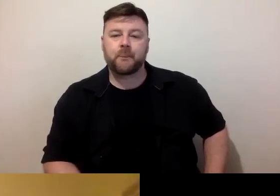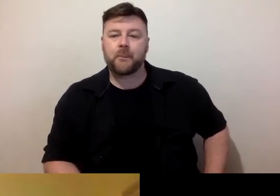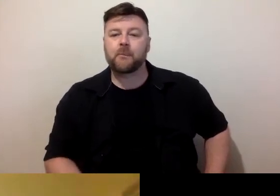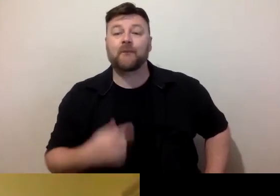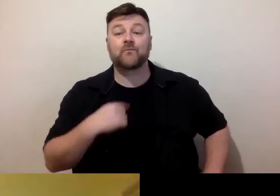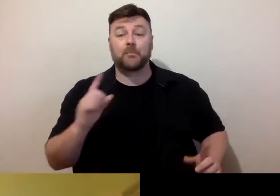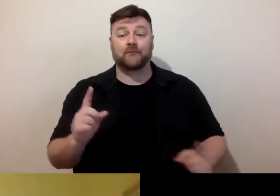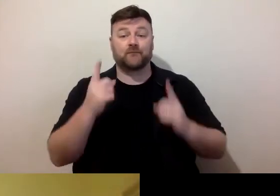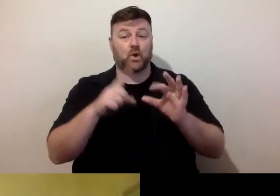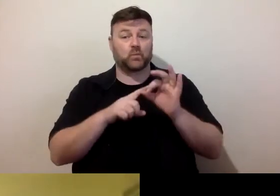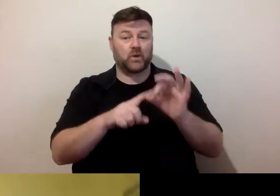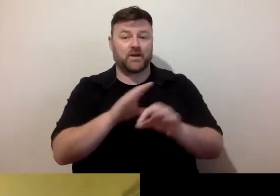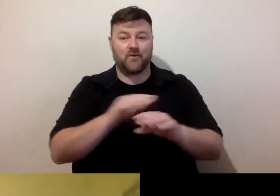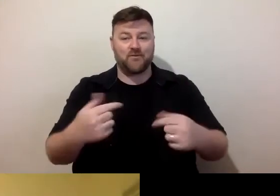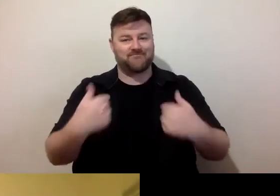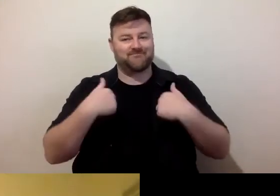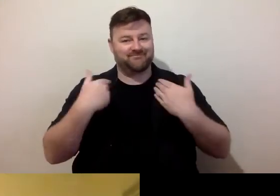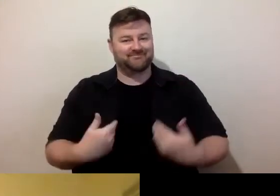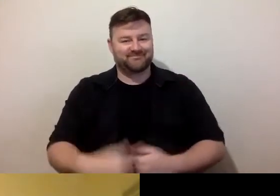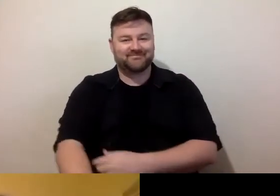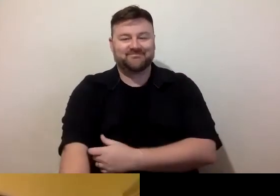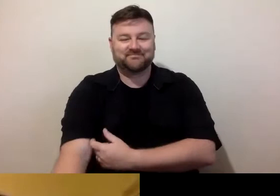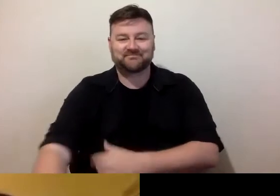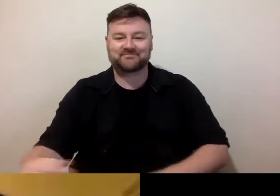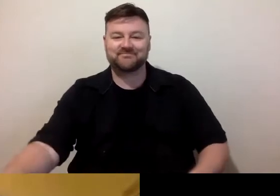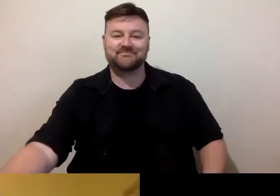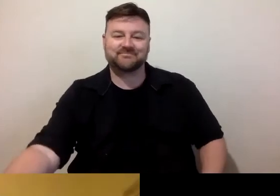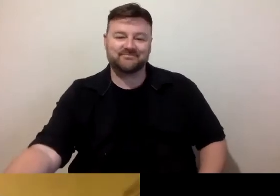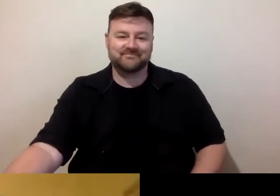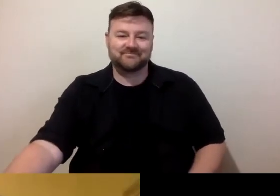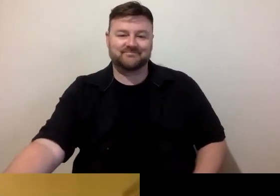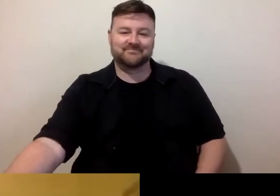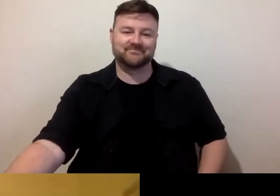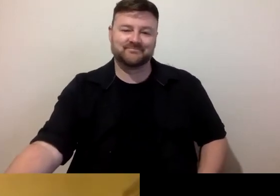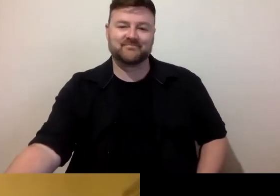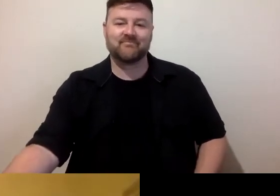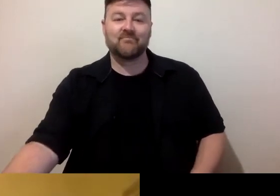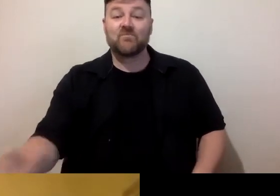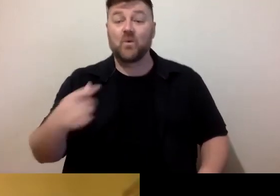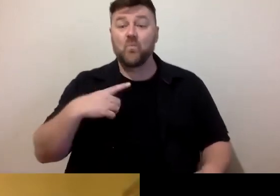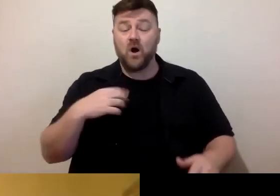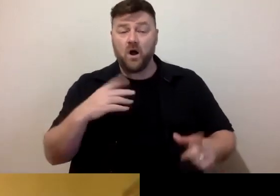Just because I'm deeply interested in how this